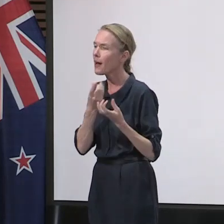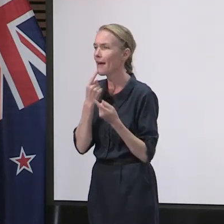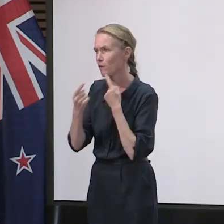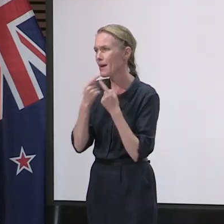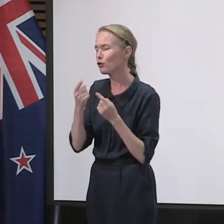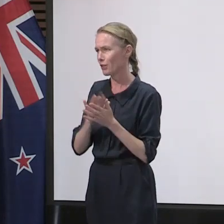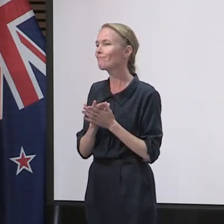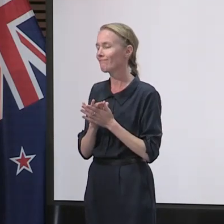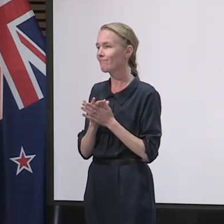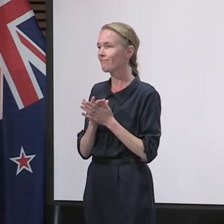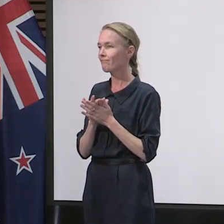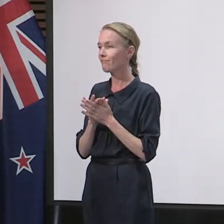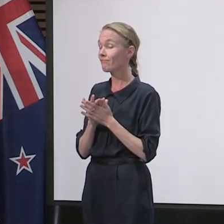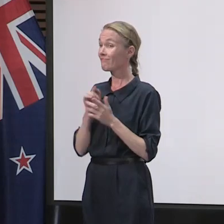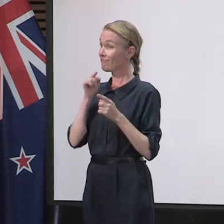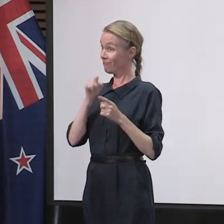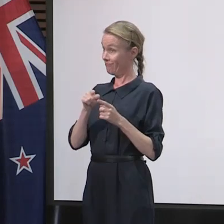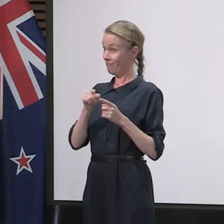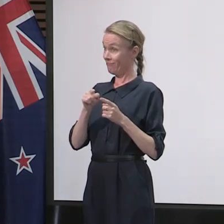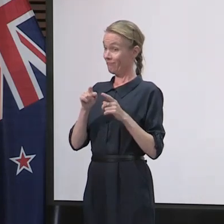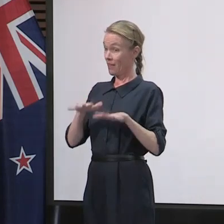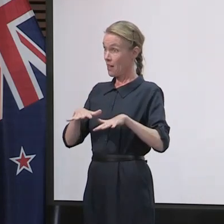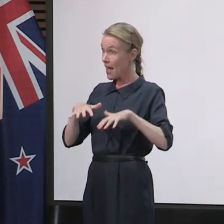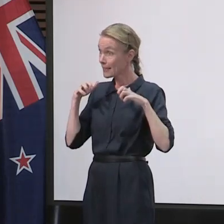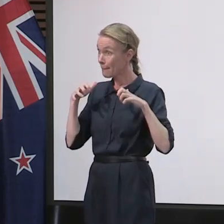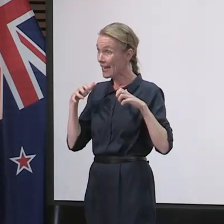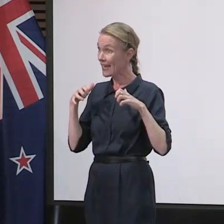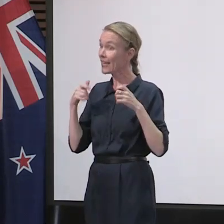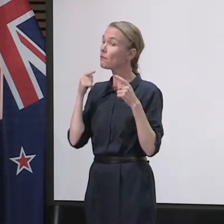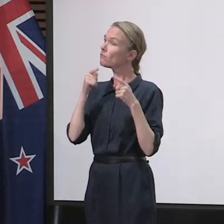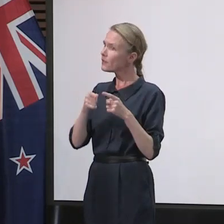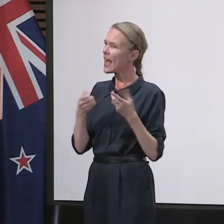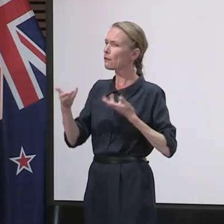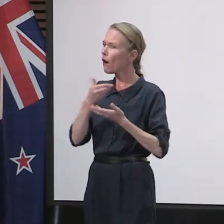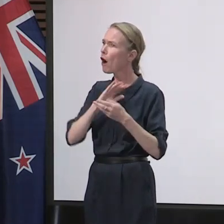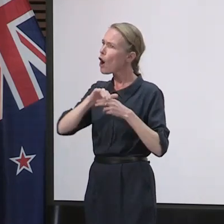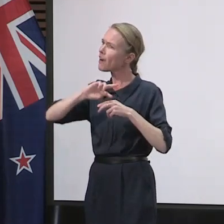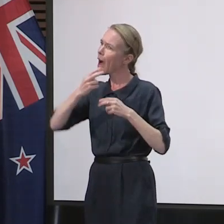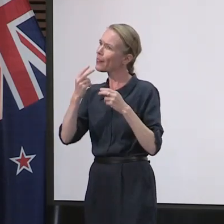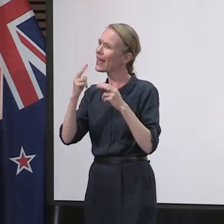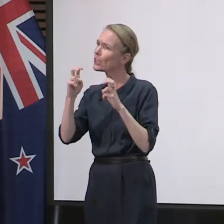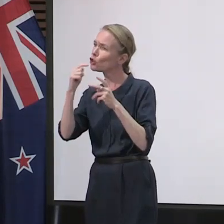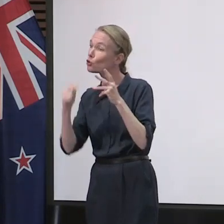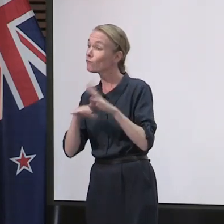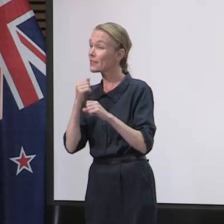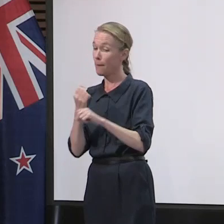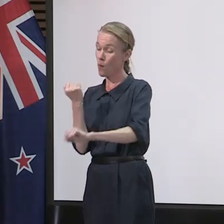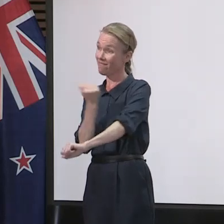We're also particularly interested in the many other aspects of that resolution